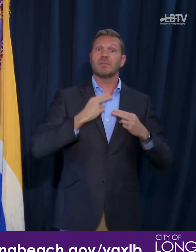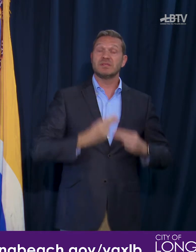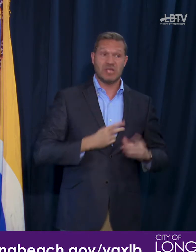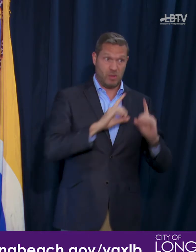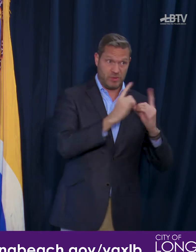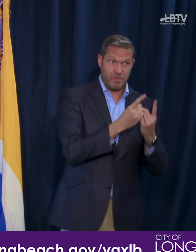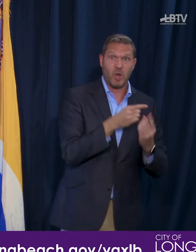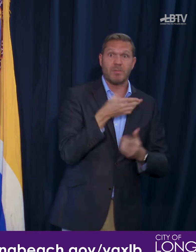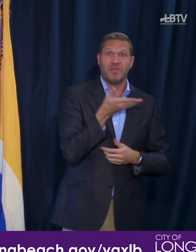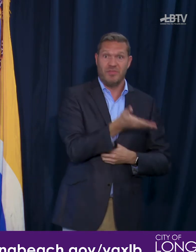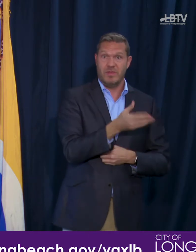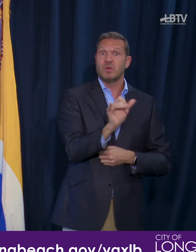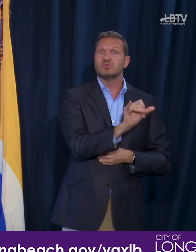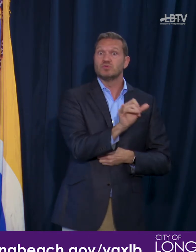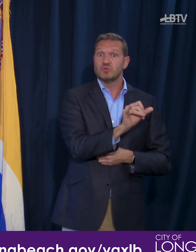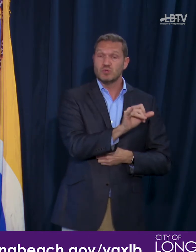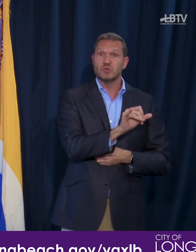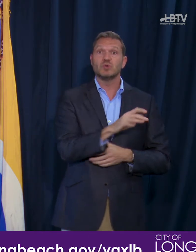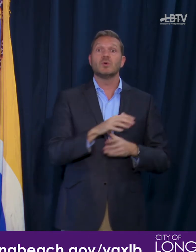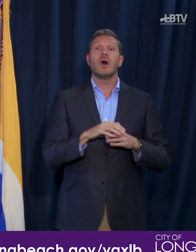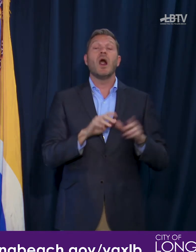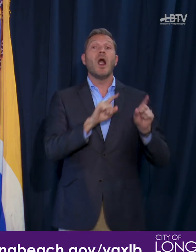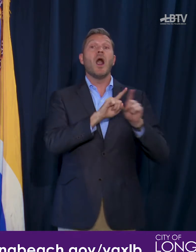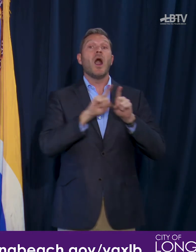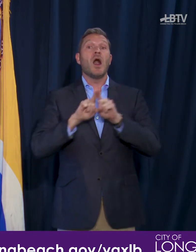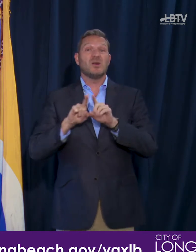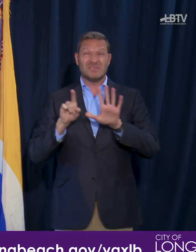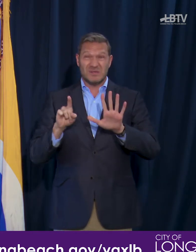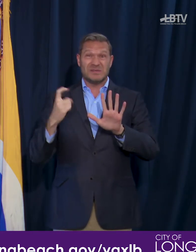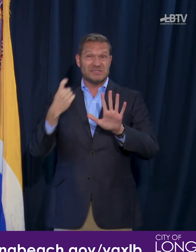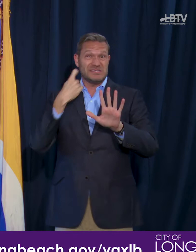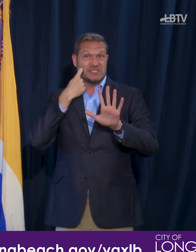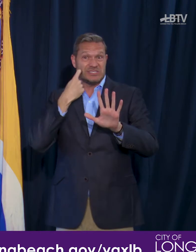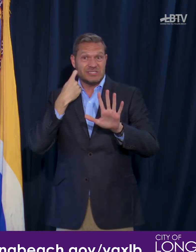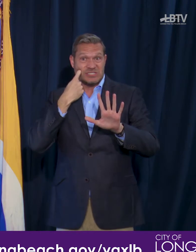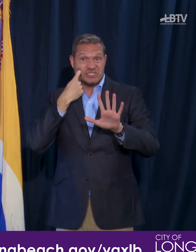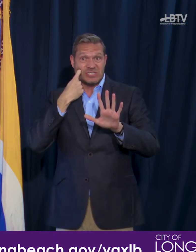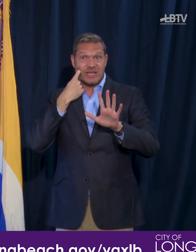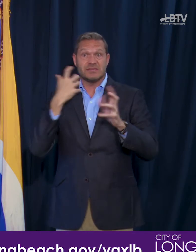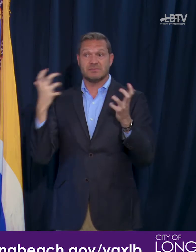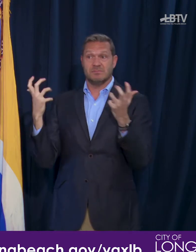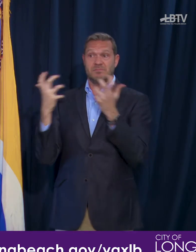let folks know that we've also just launched a new partnership with Memorial Care and so